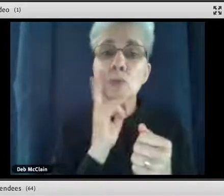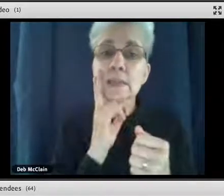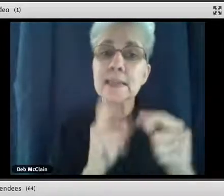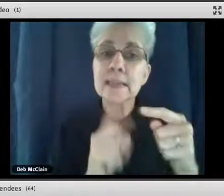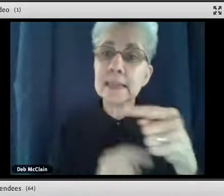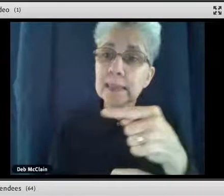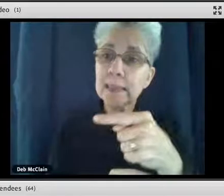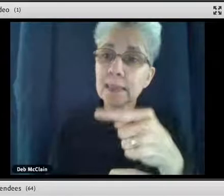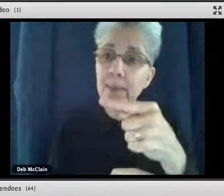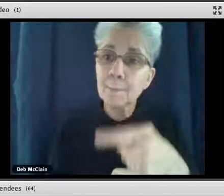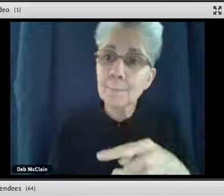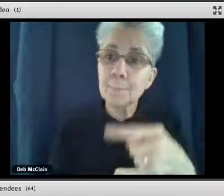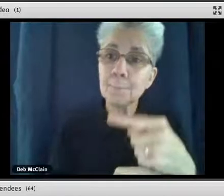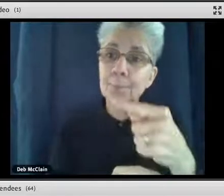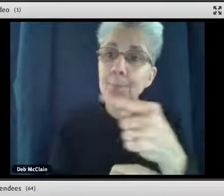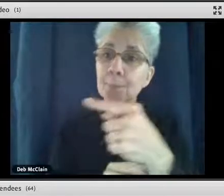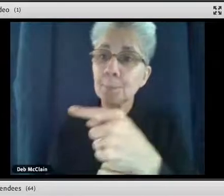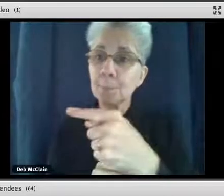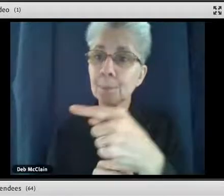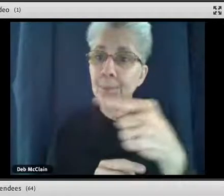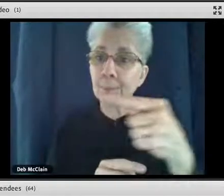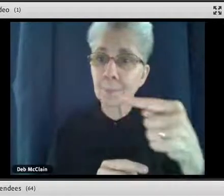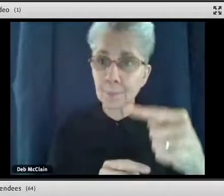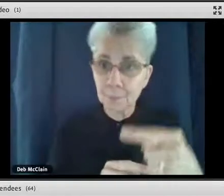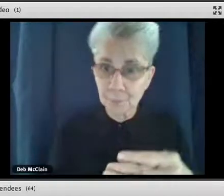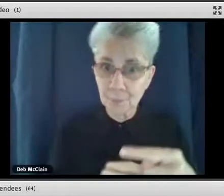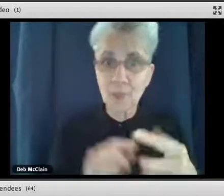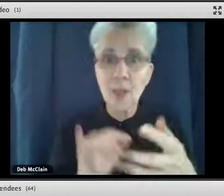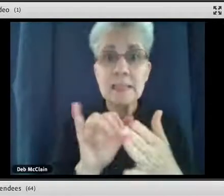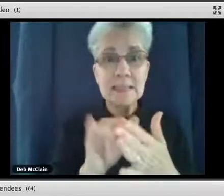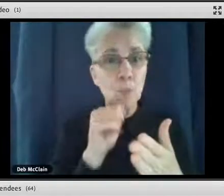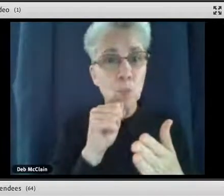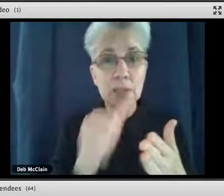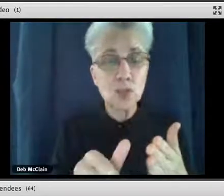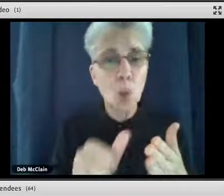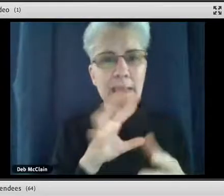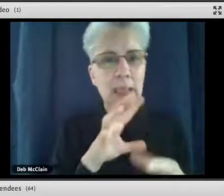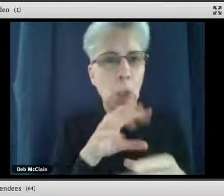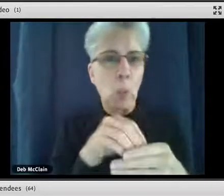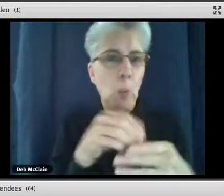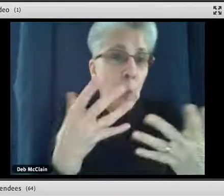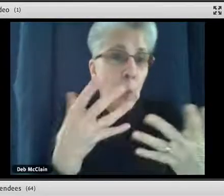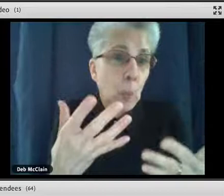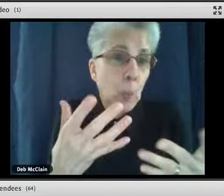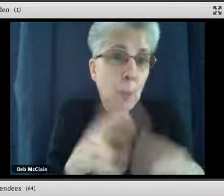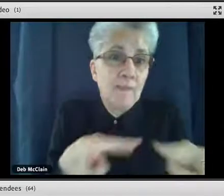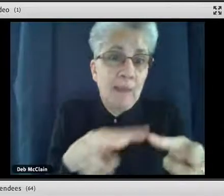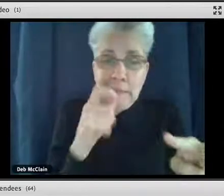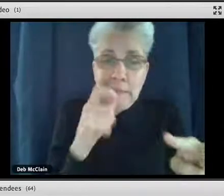And you can see how in some of these cases, maybe we just don't include a value